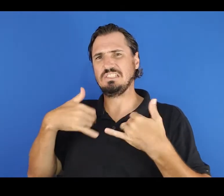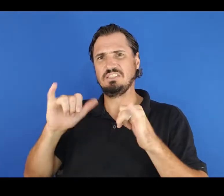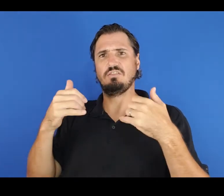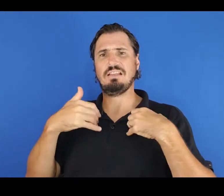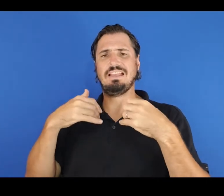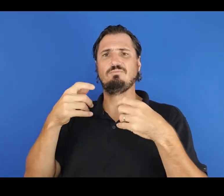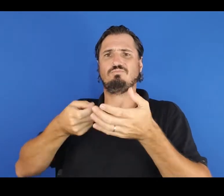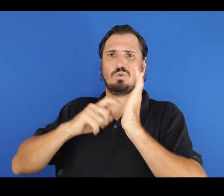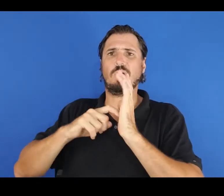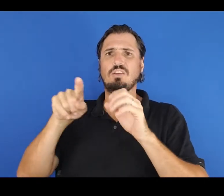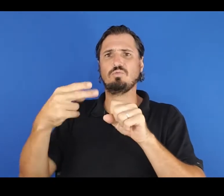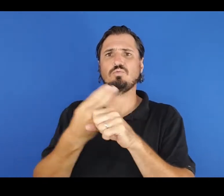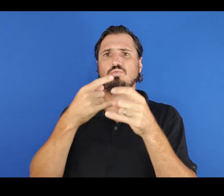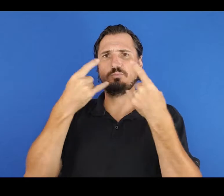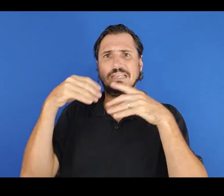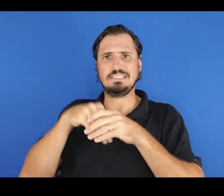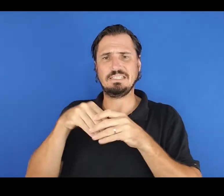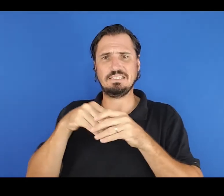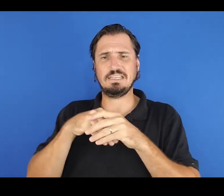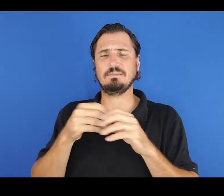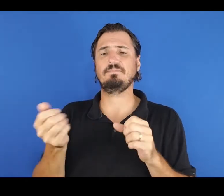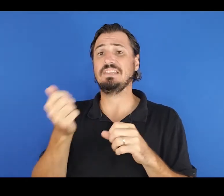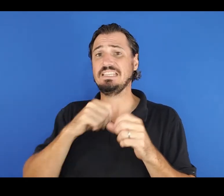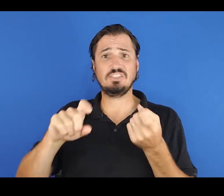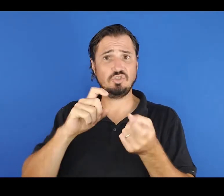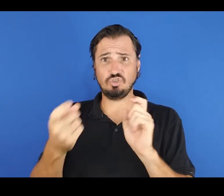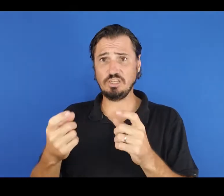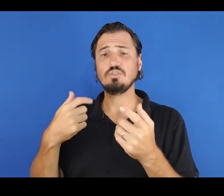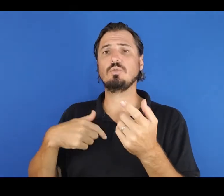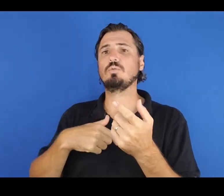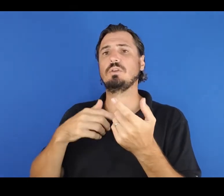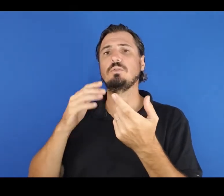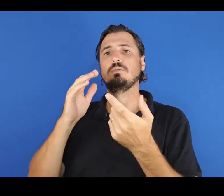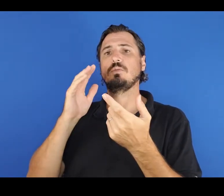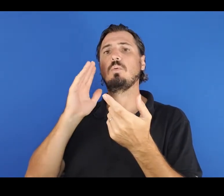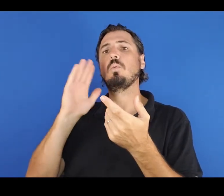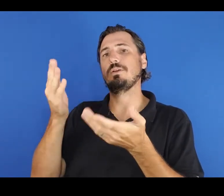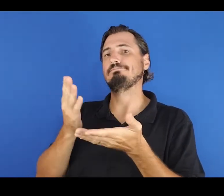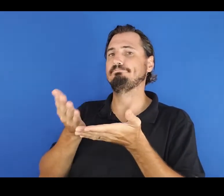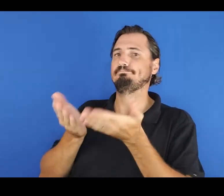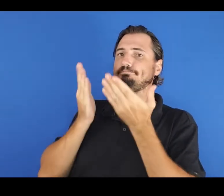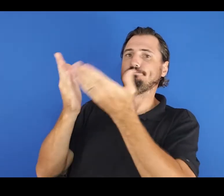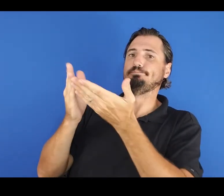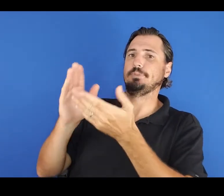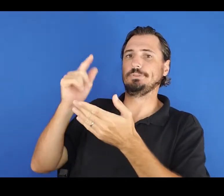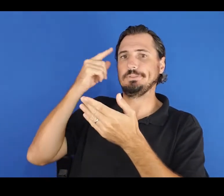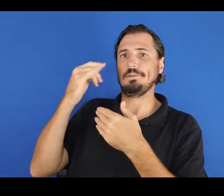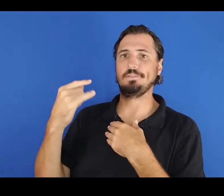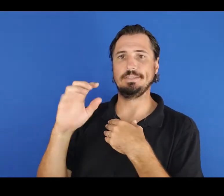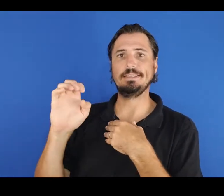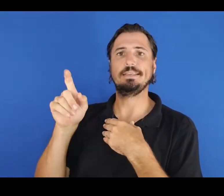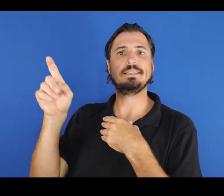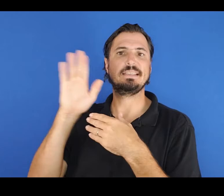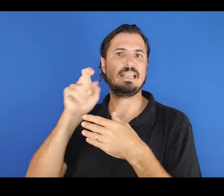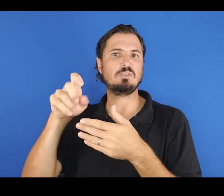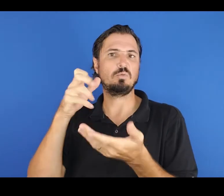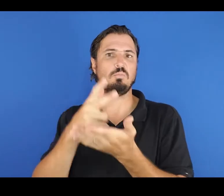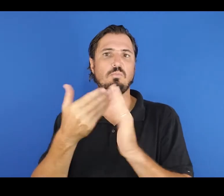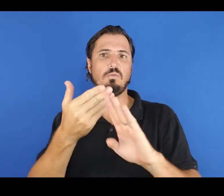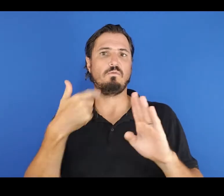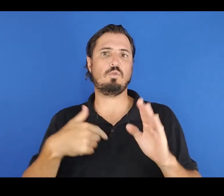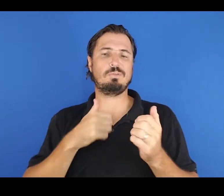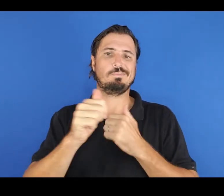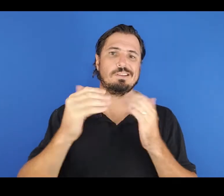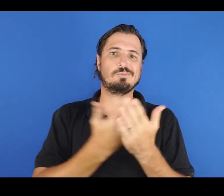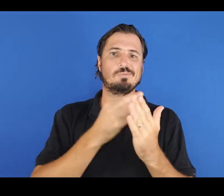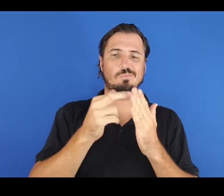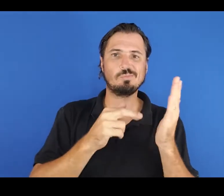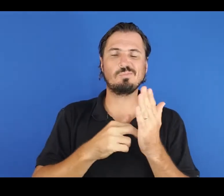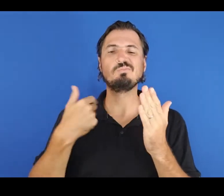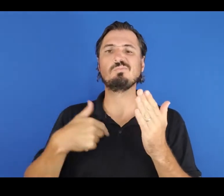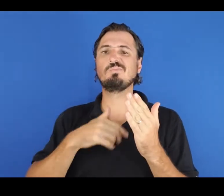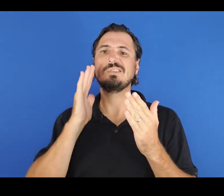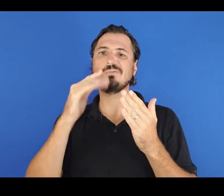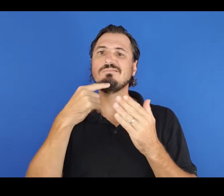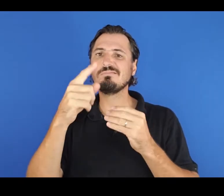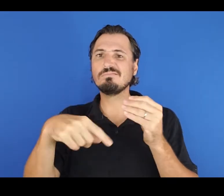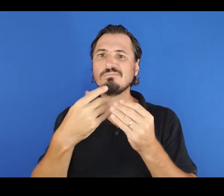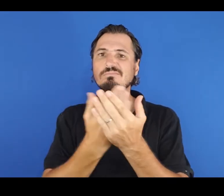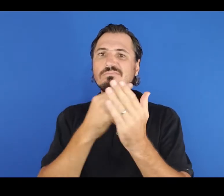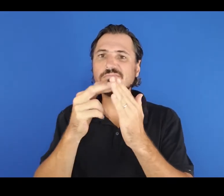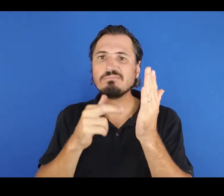adjustment to our current rules will be passed through Governor Ige for his approval and we will continue to provide updates to the public as policy decisions are made. Please stay tuned